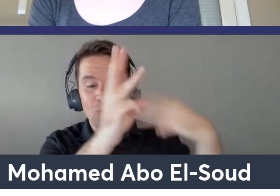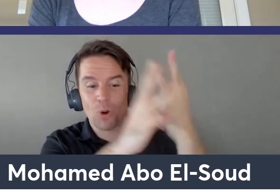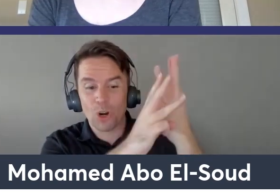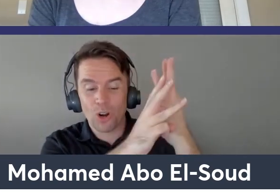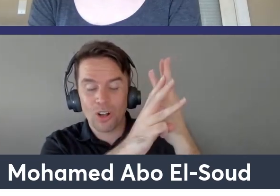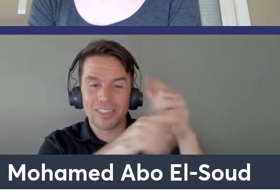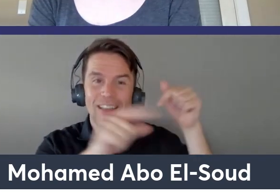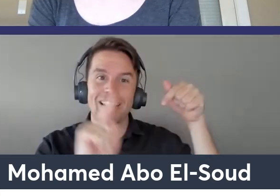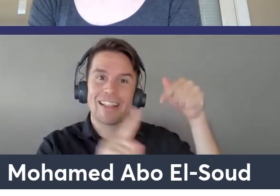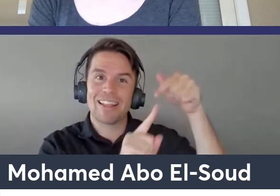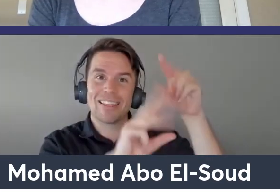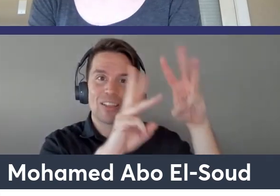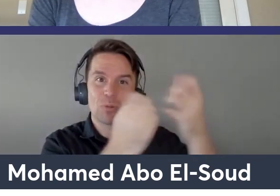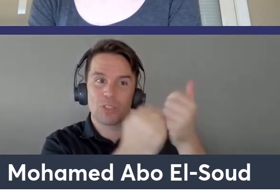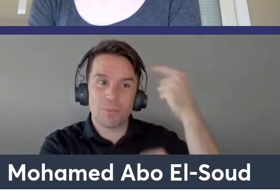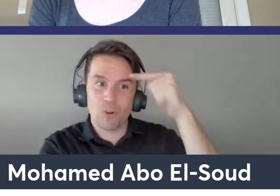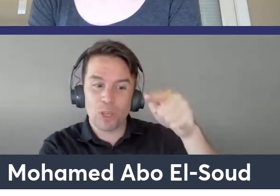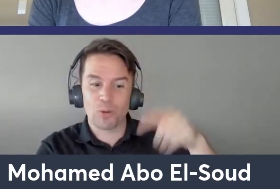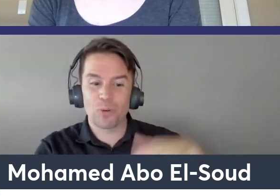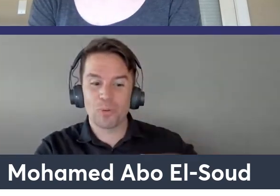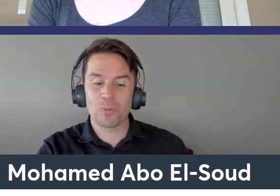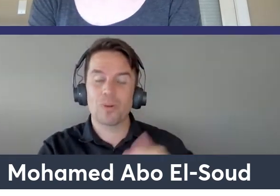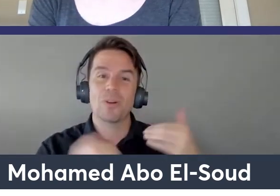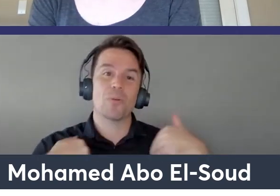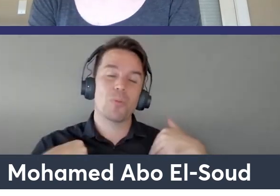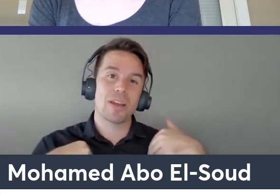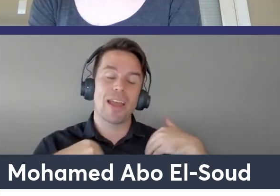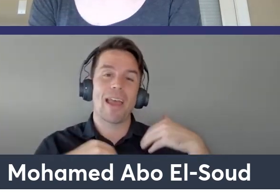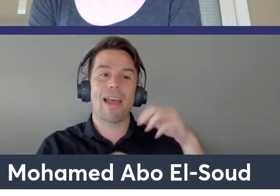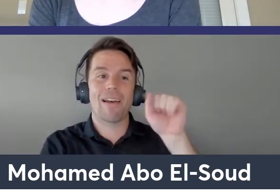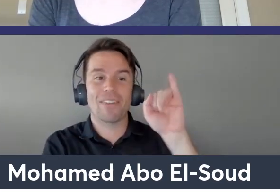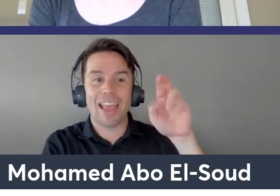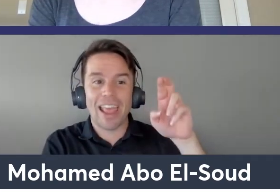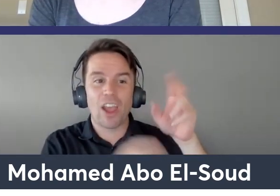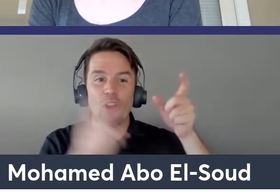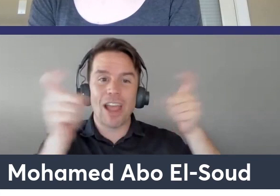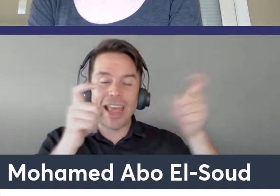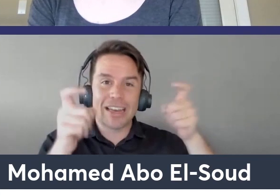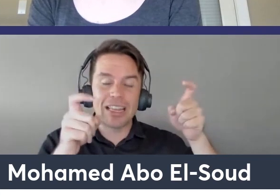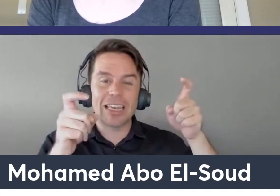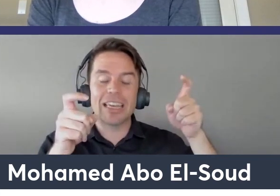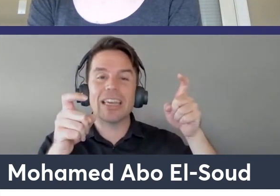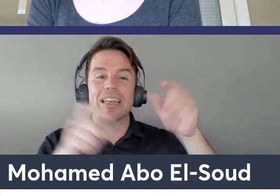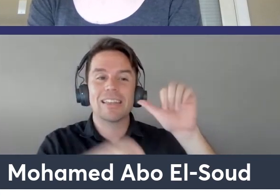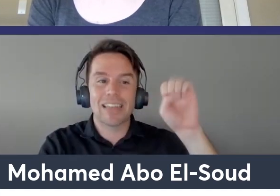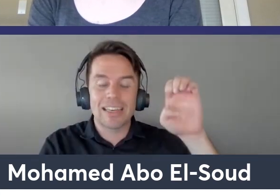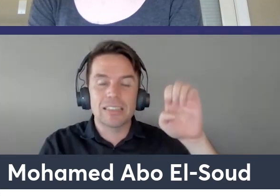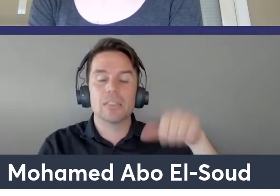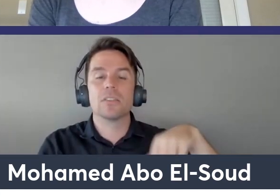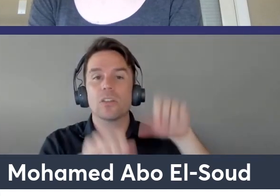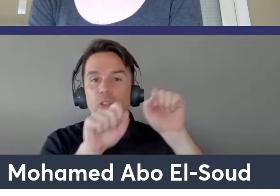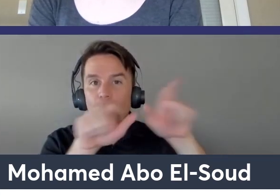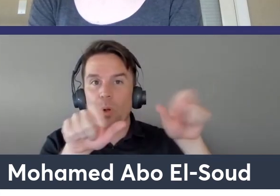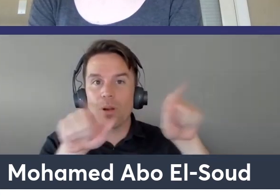We have error handling cases, we have deployment cases, we go through all of the different states.